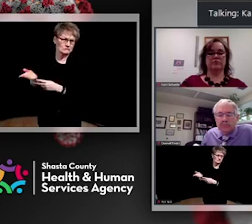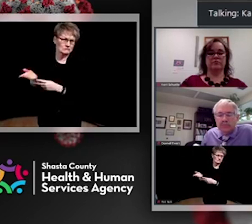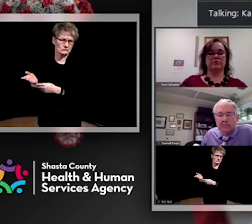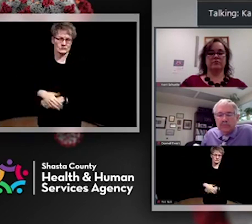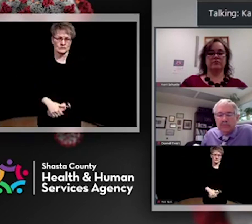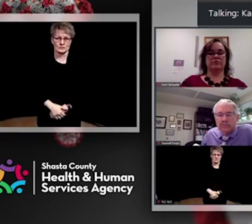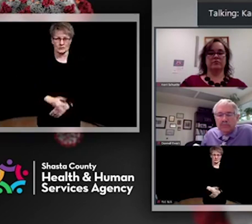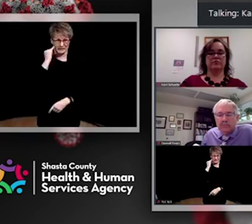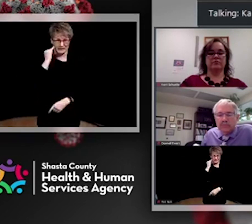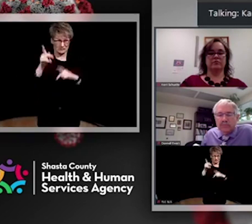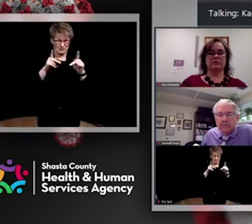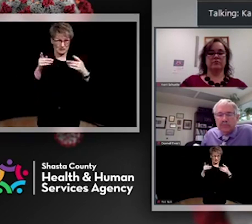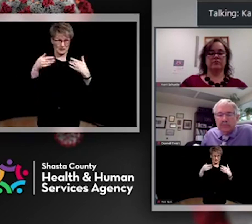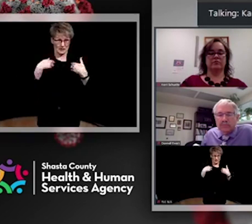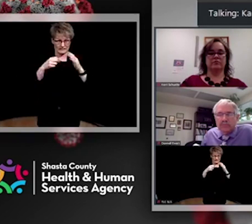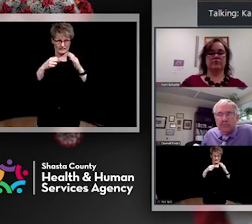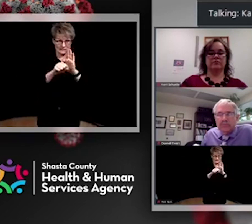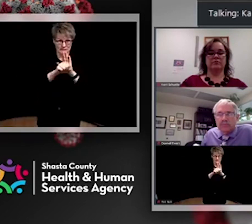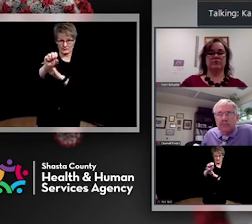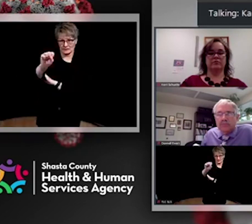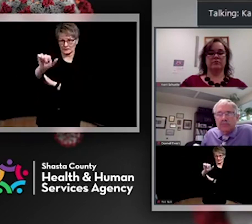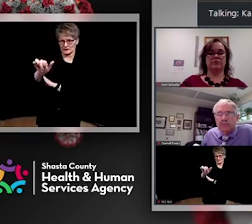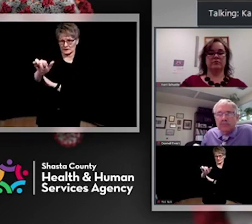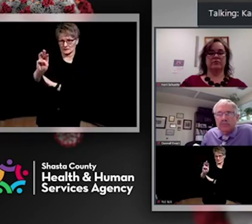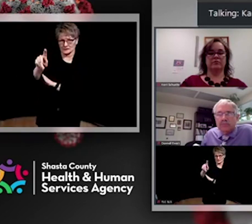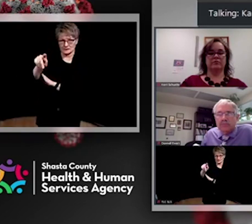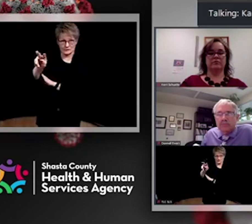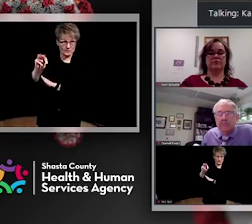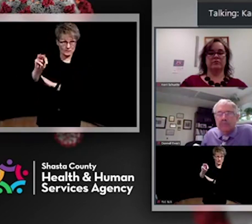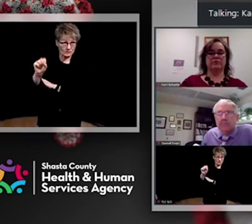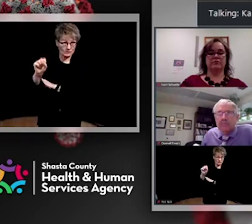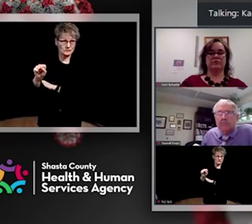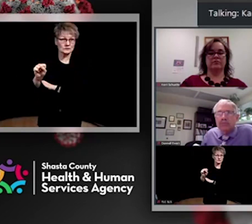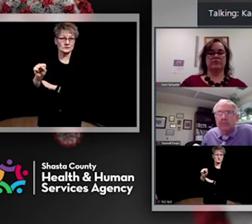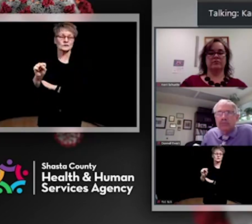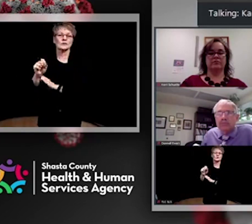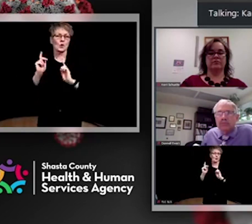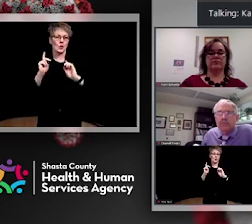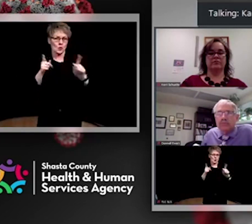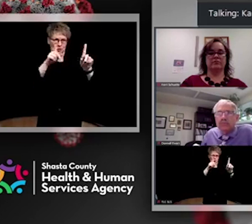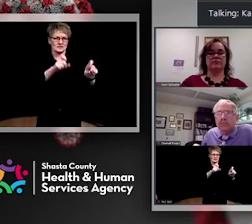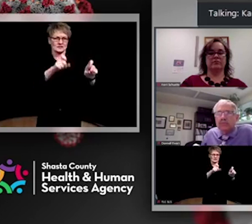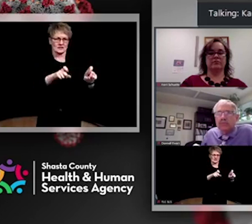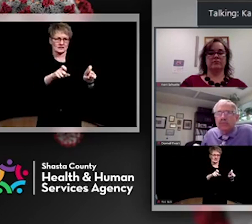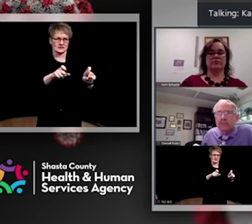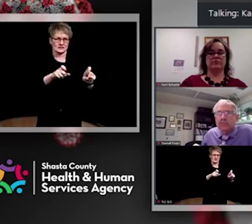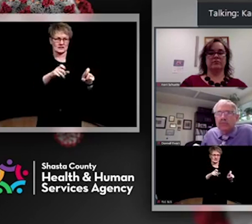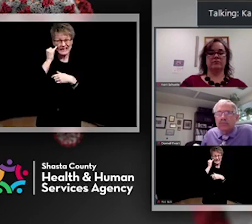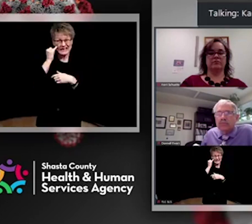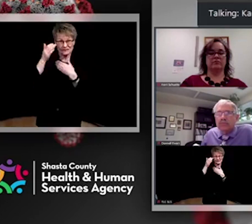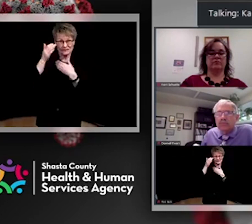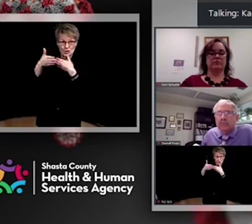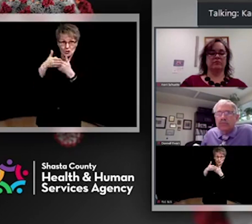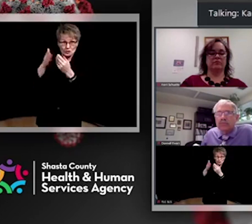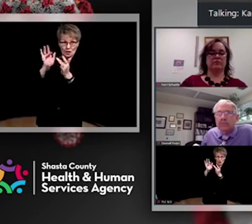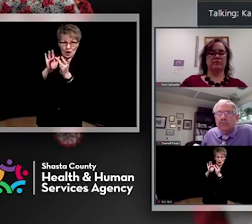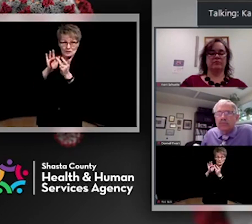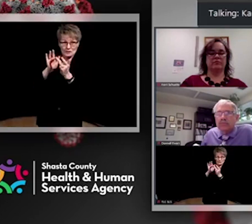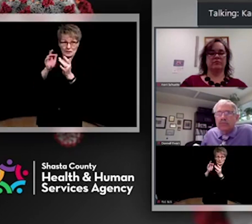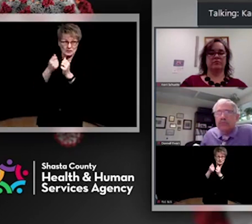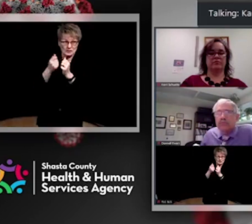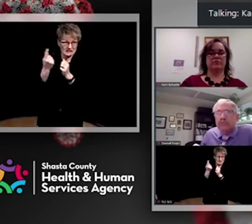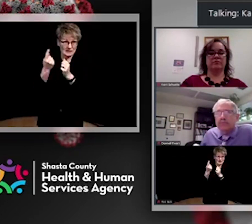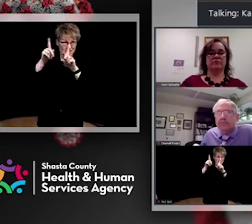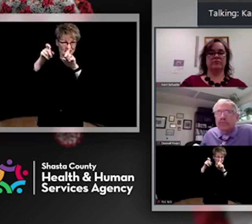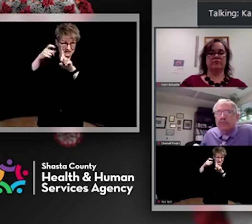and if you have been a close contact, stay home for now. In a couple of weeks, we'll have more